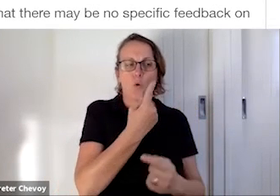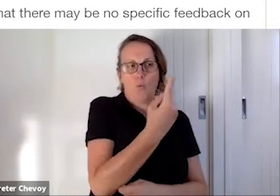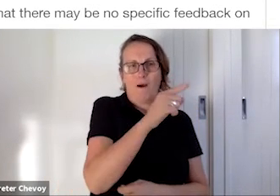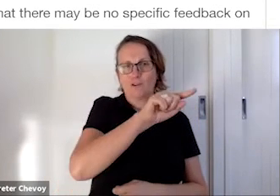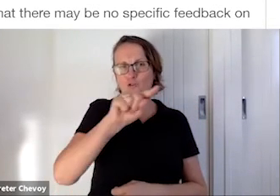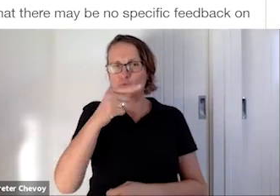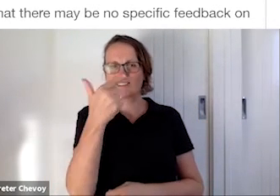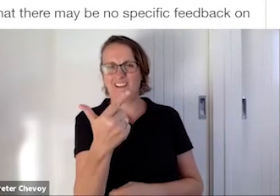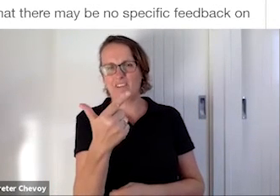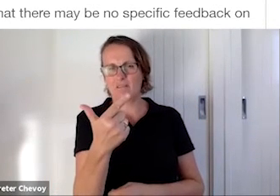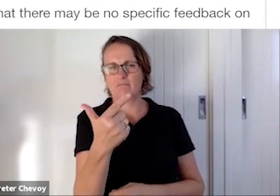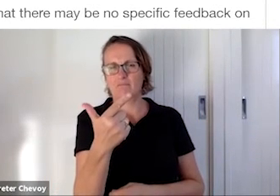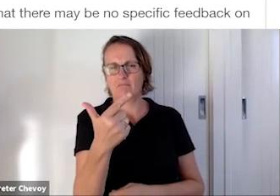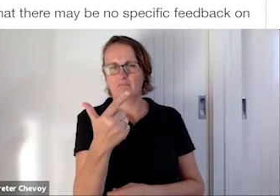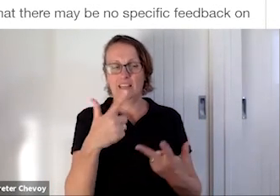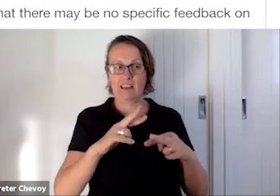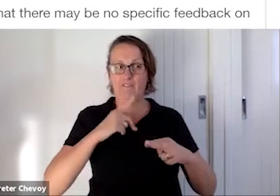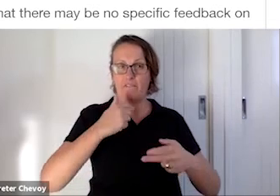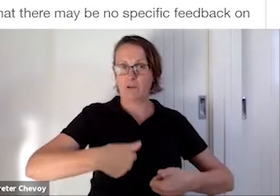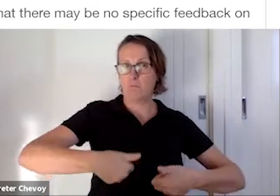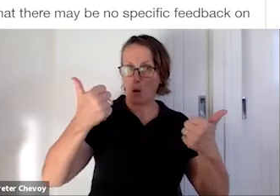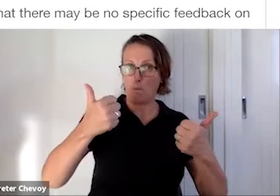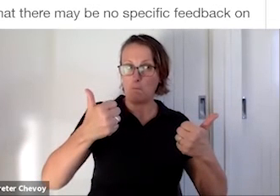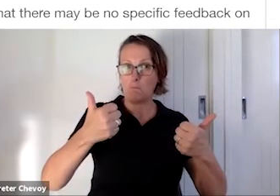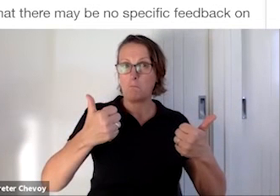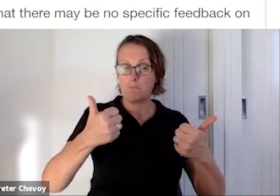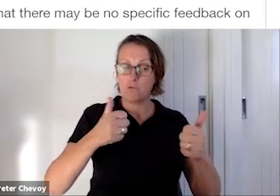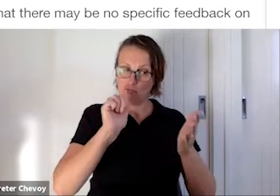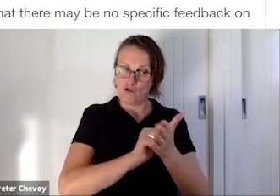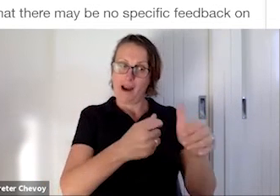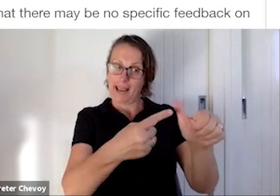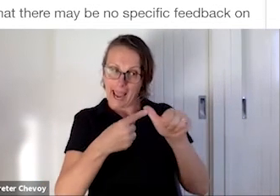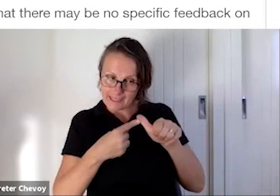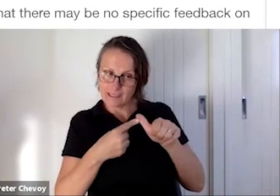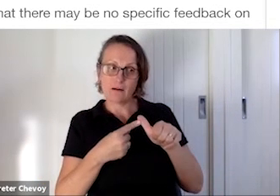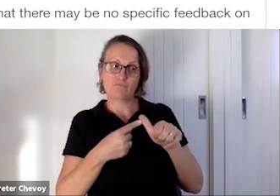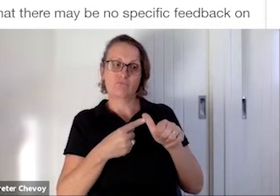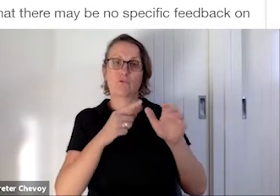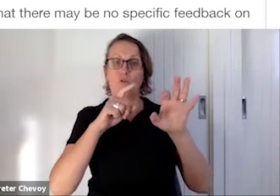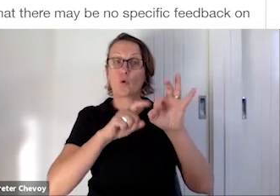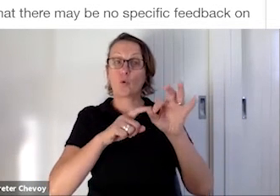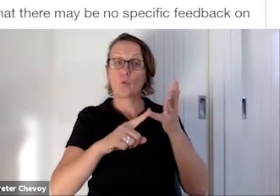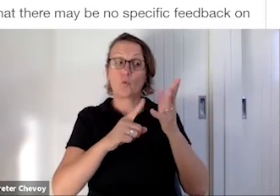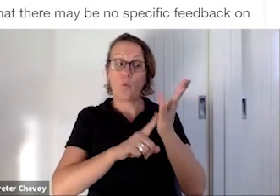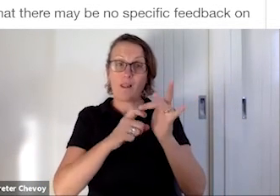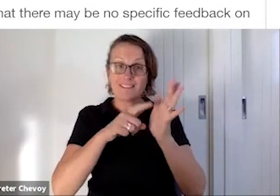based on how well that application answers the quality, viability and optional third criterion.